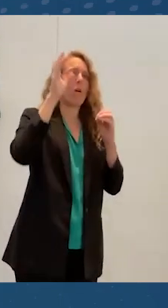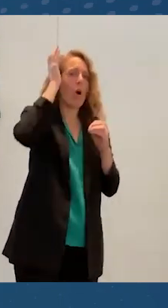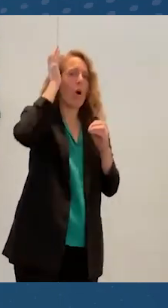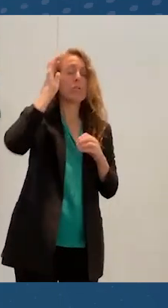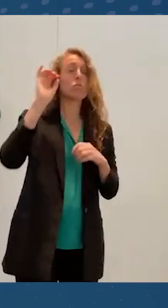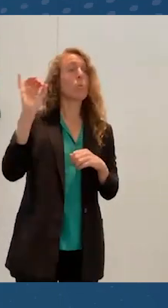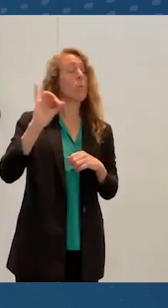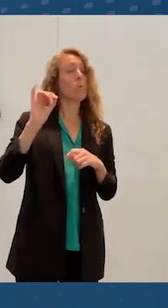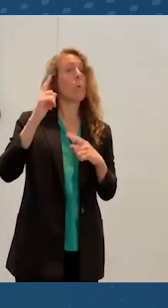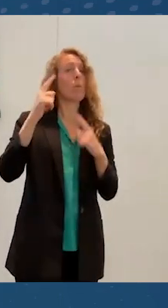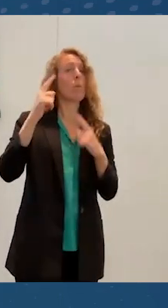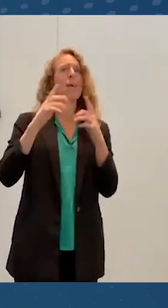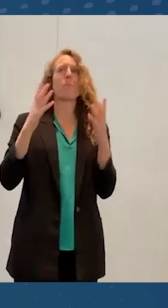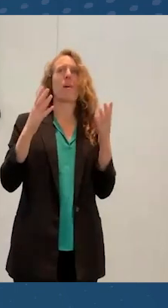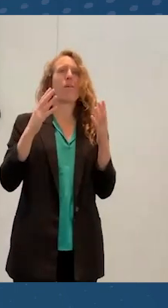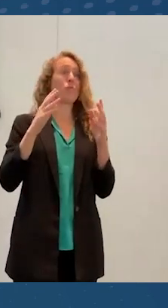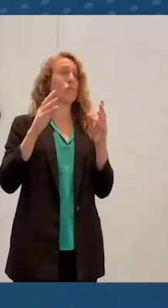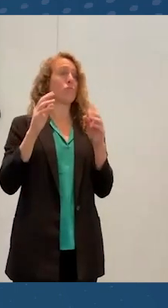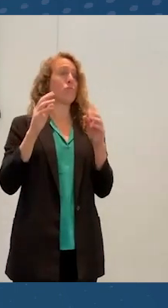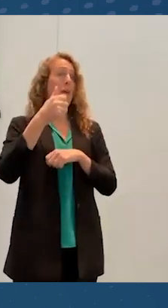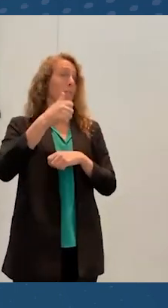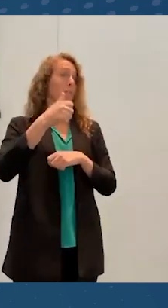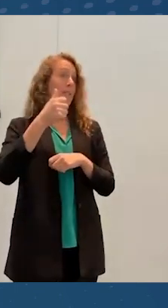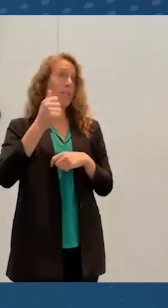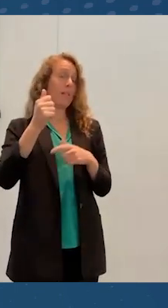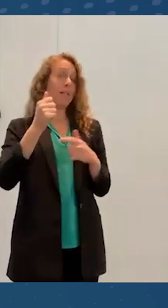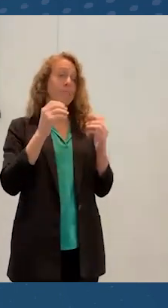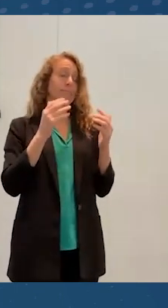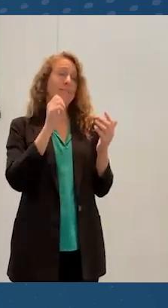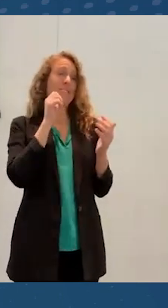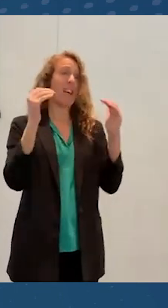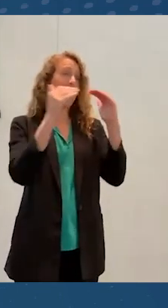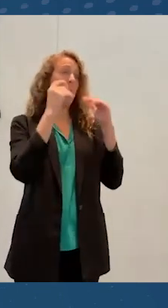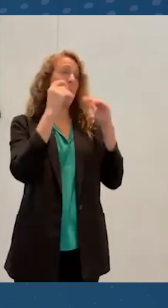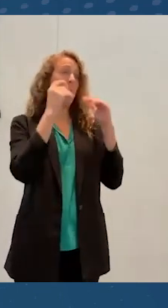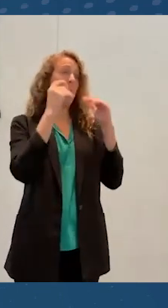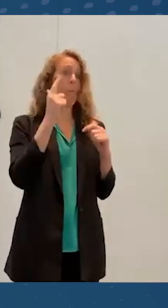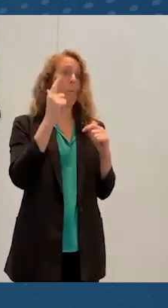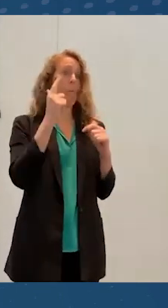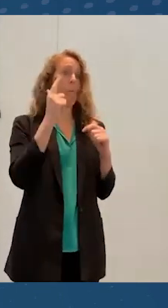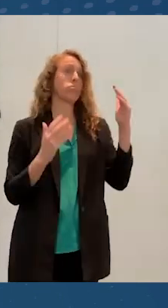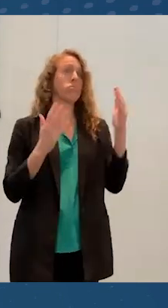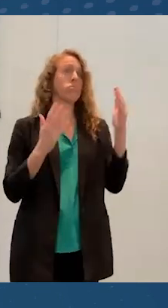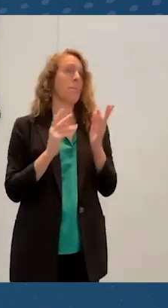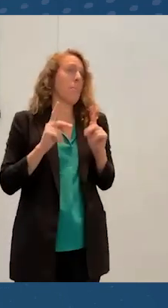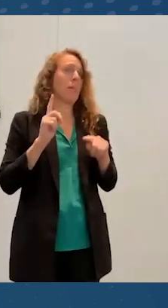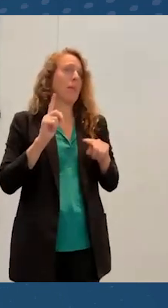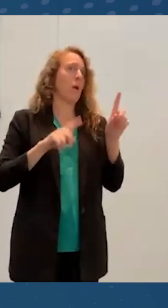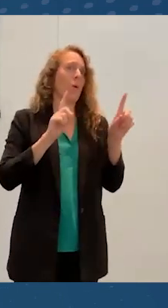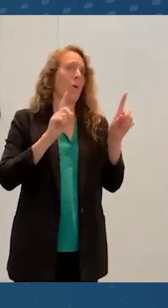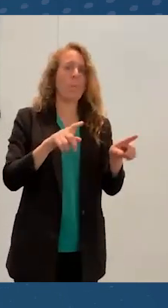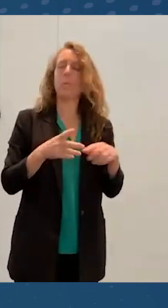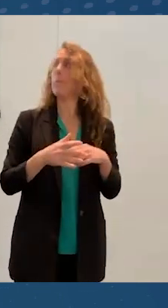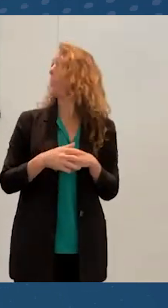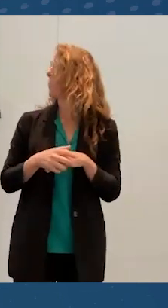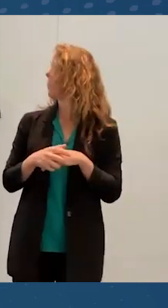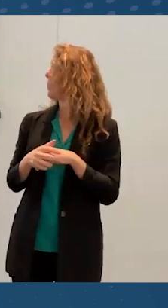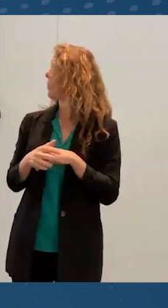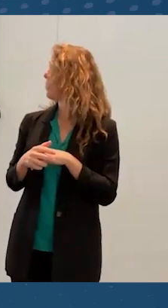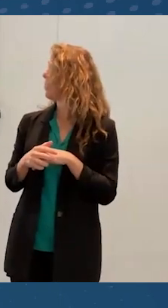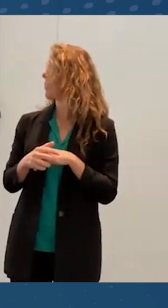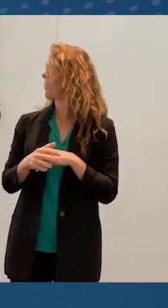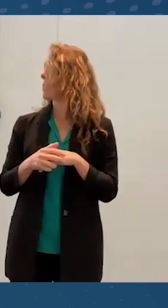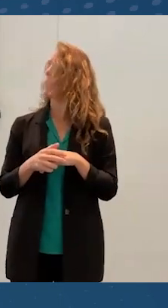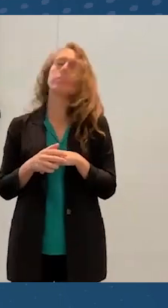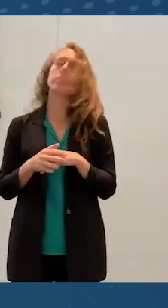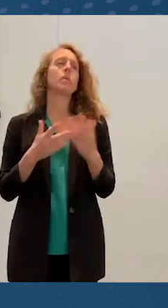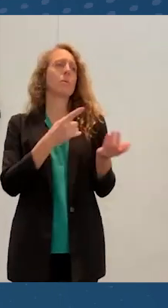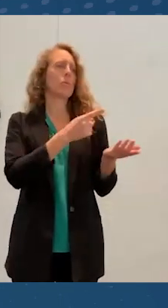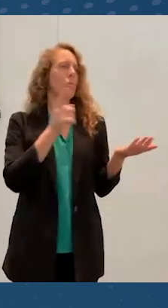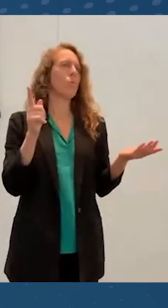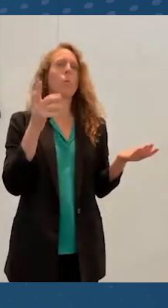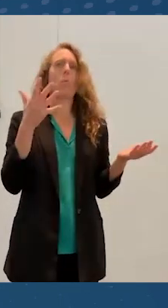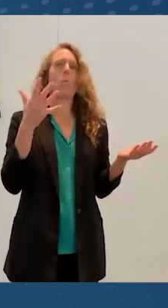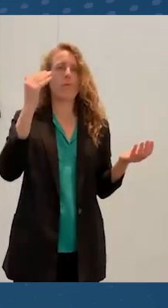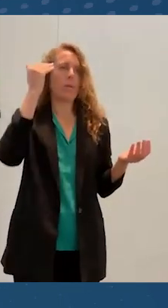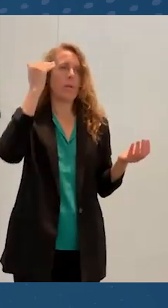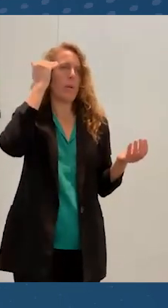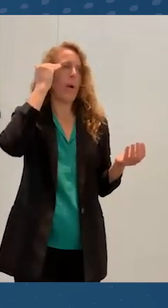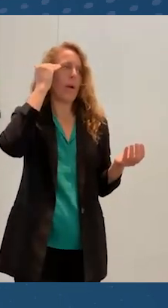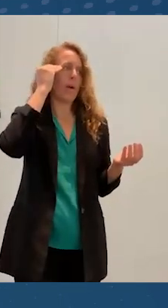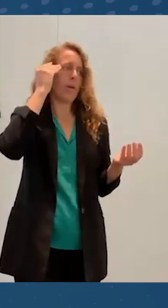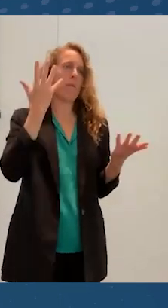for in-person conference travel, some of which we're aware of.